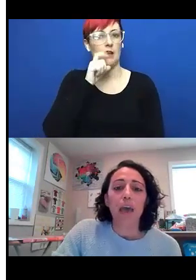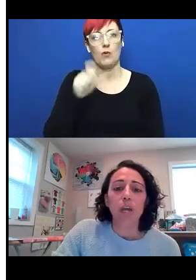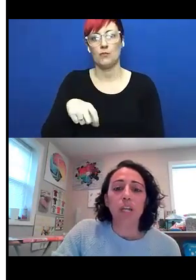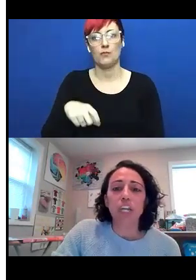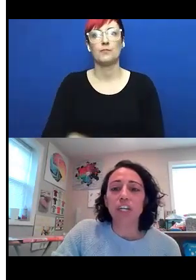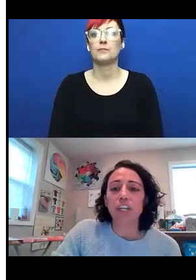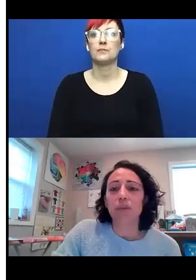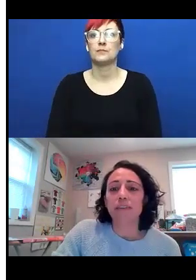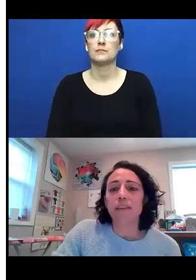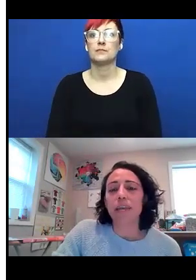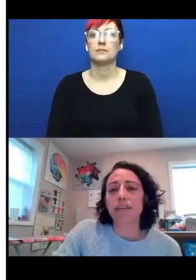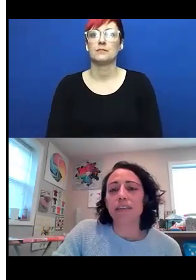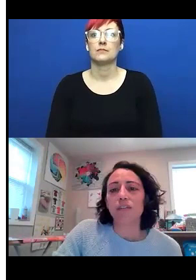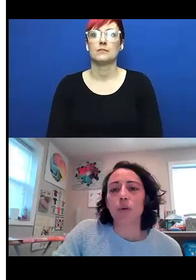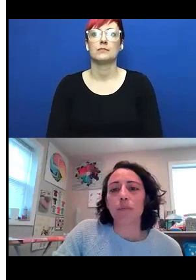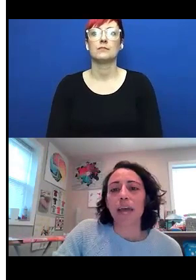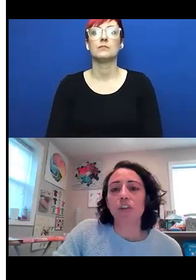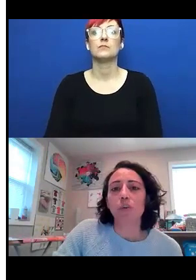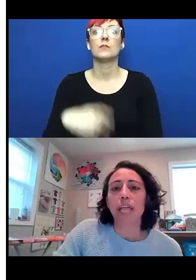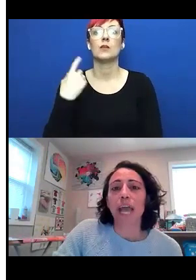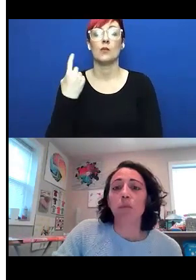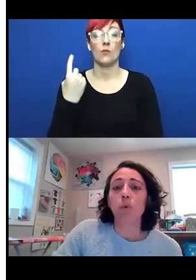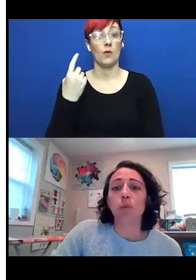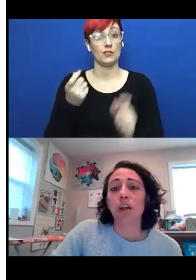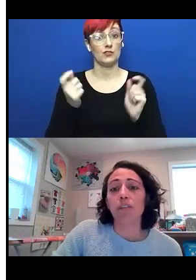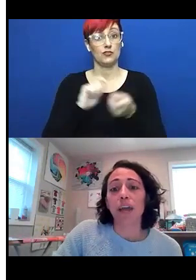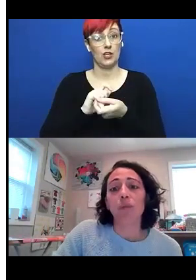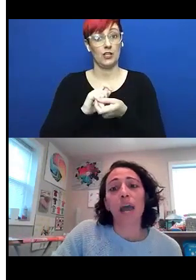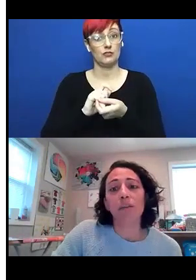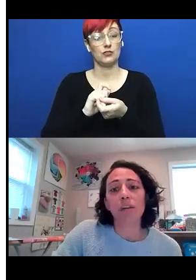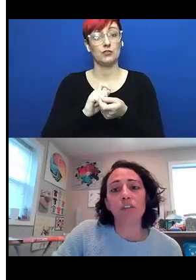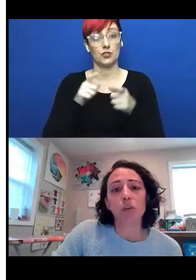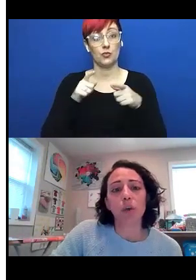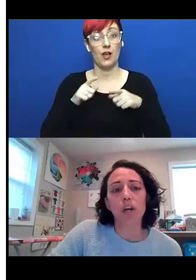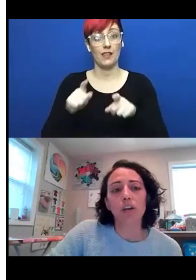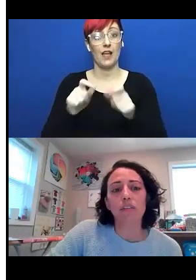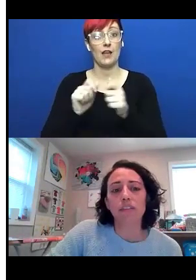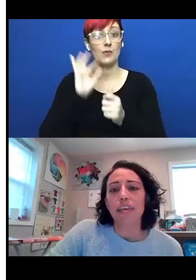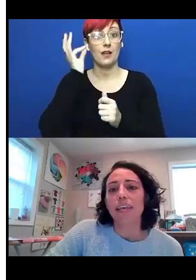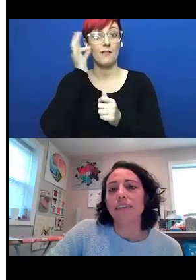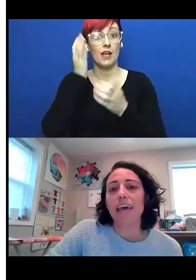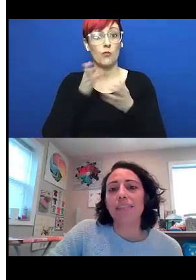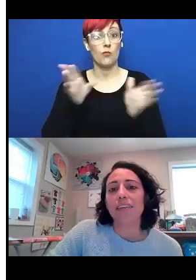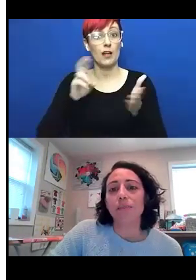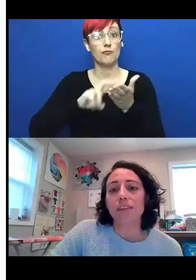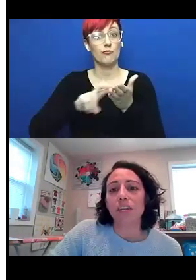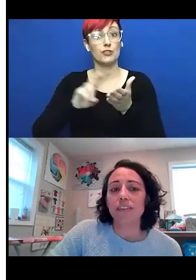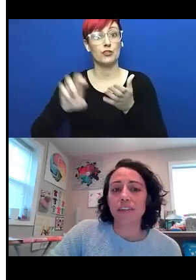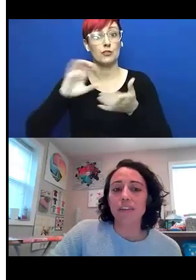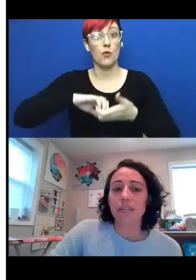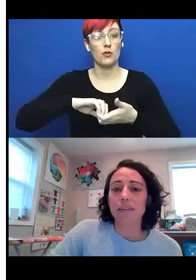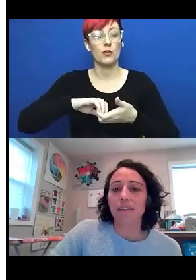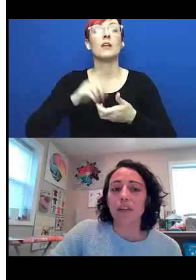And one change that we did make to this format to align more with our fed-wide research partners is that these positions need to be listed